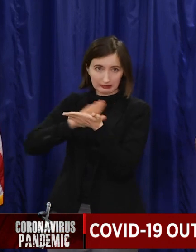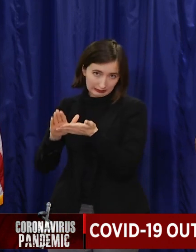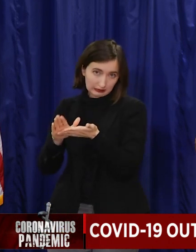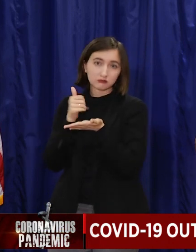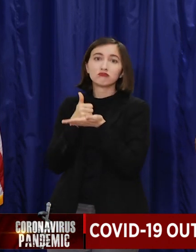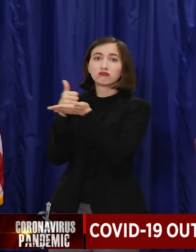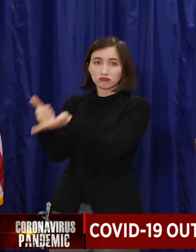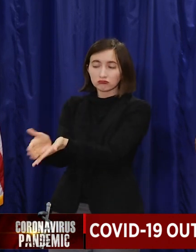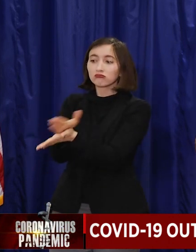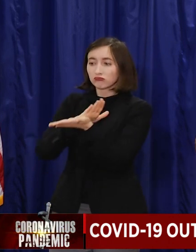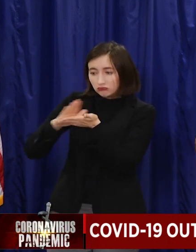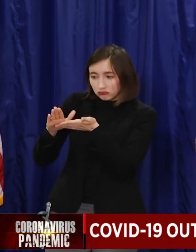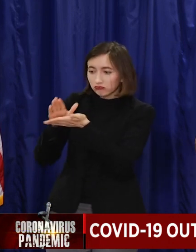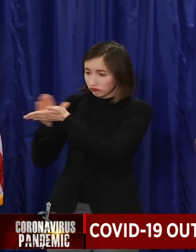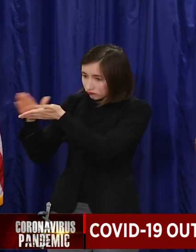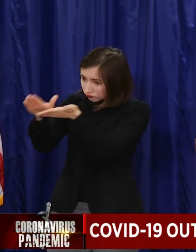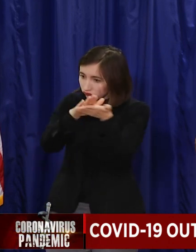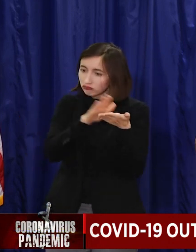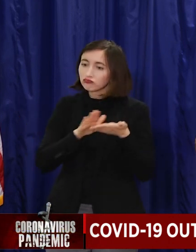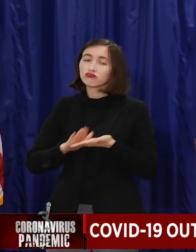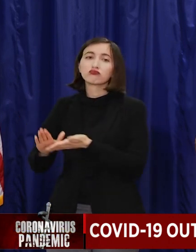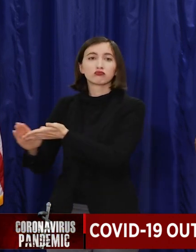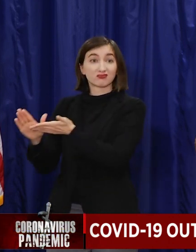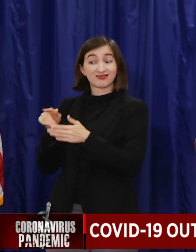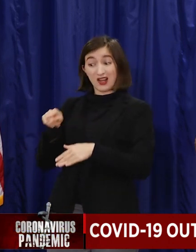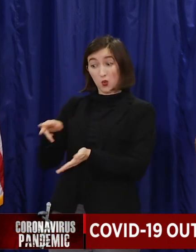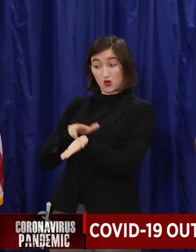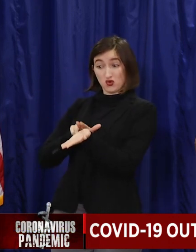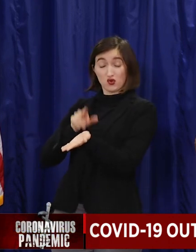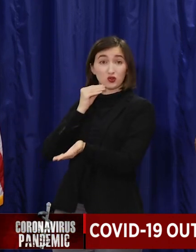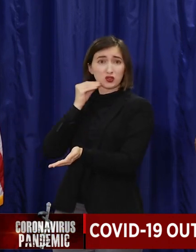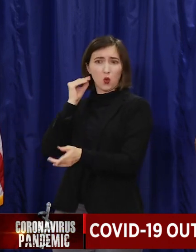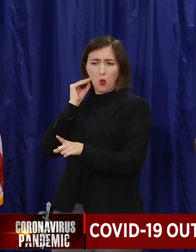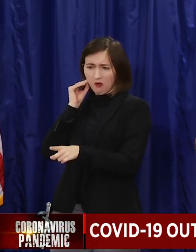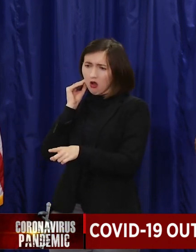EVEN BACK AND EXACTLY A LOT OF STUFF ON THE TABLE RIGHT NOW A LOT OF THINGS TO STUFF ON THE TABLE RIGHT NOW A LOT OF THINGS TO WORRY ABOUT COURSE WORRY ABOUT RIGHT NOW A LOT OF THINGS TO WORRY ABOUT COURSE WORRY ABOUT THE KOBE BRYANT'S FIRST GET THE WORRY ABOUT COURSE WORRY ABOUT THE KOBE BRYANT'S FIRST GET THE CARE THAT LATER THANK THE LORD.